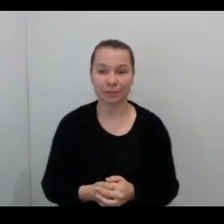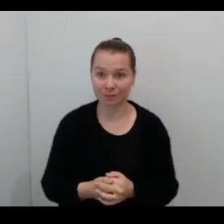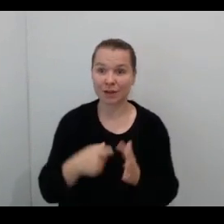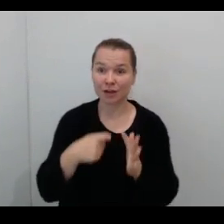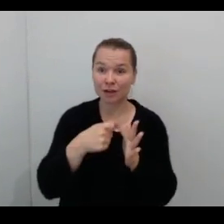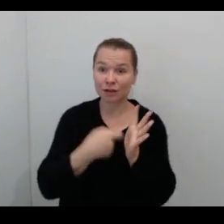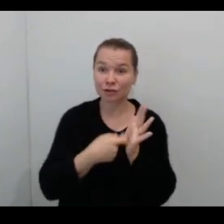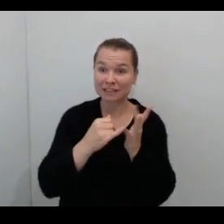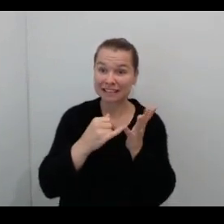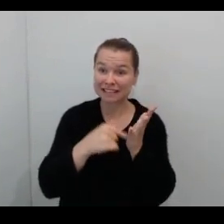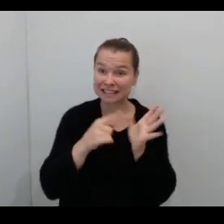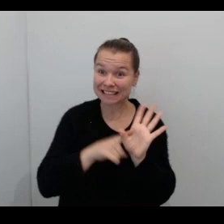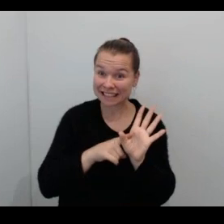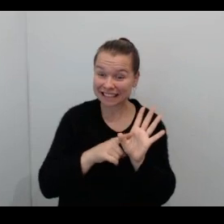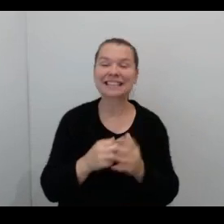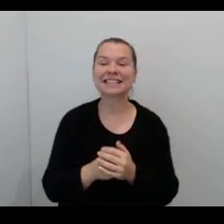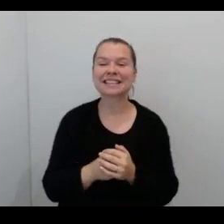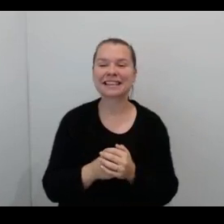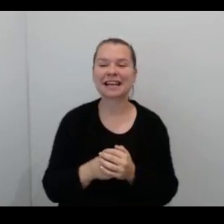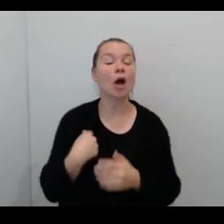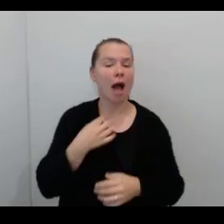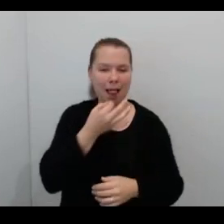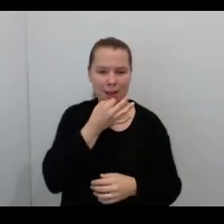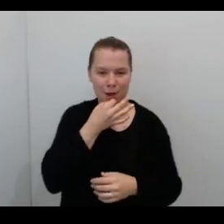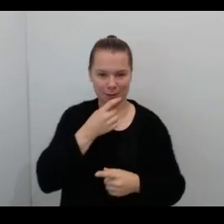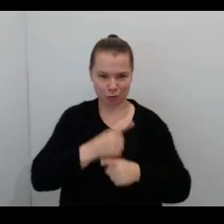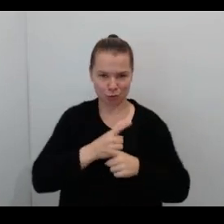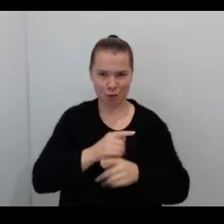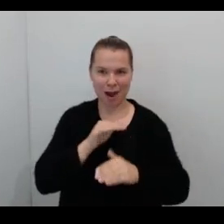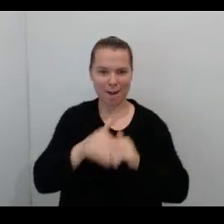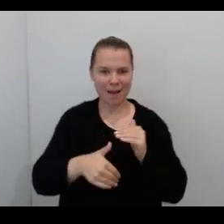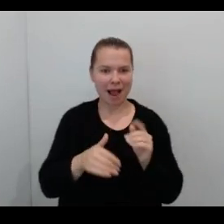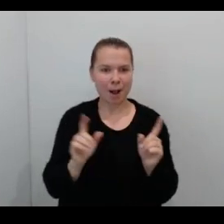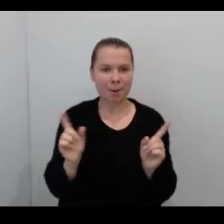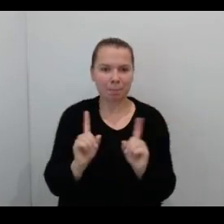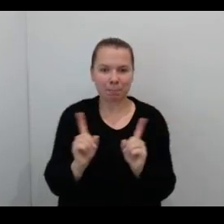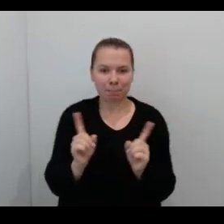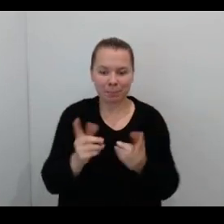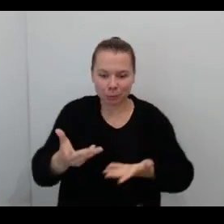I'll talk to you briefly about what we're going to be discussing today and what you